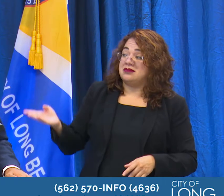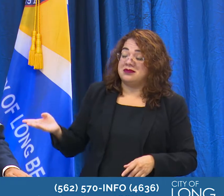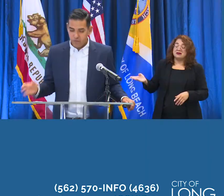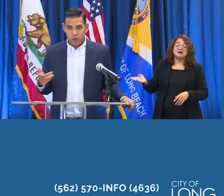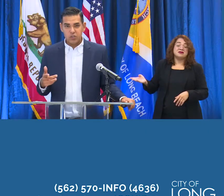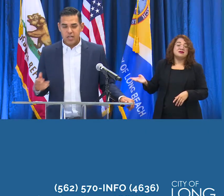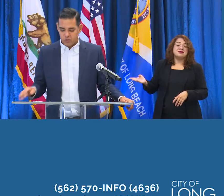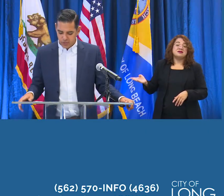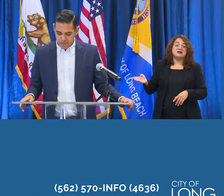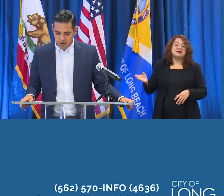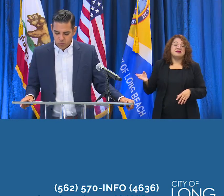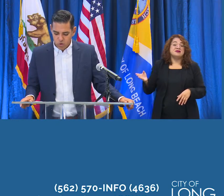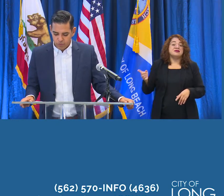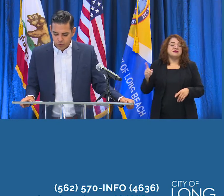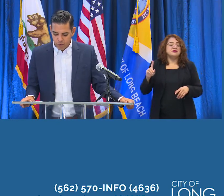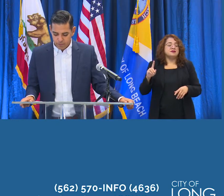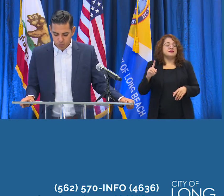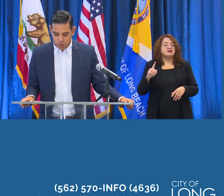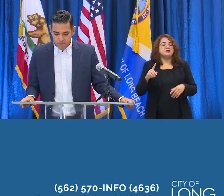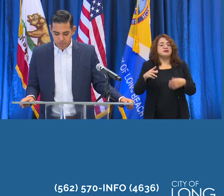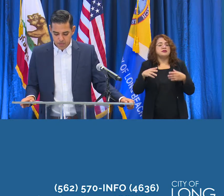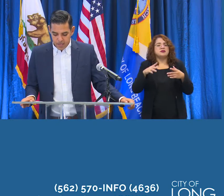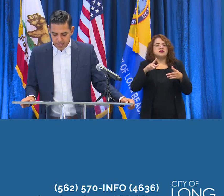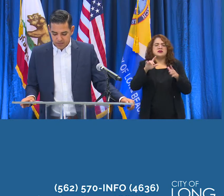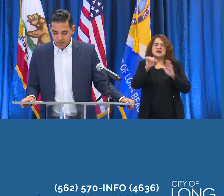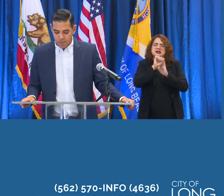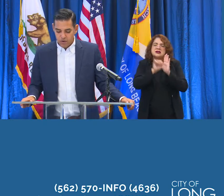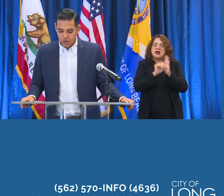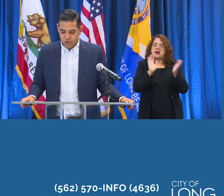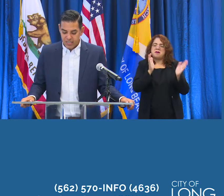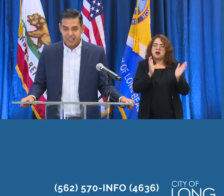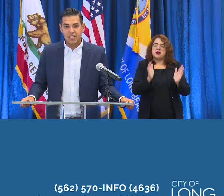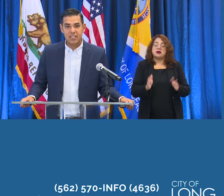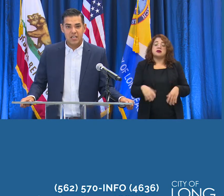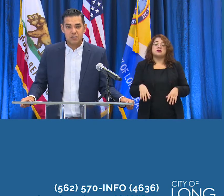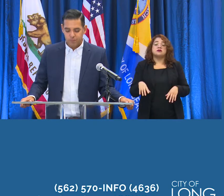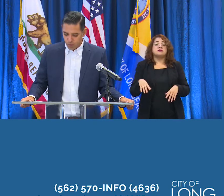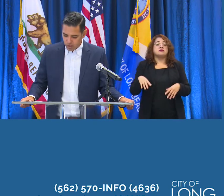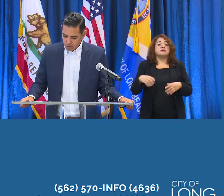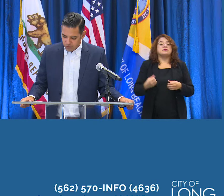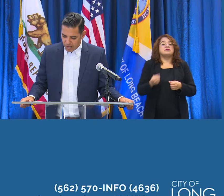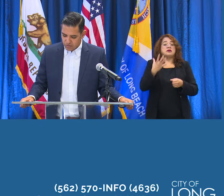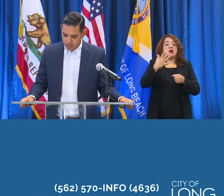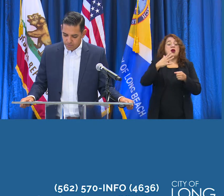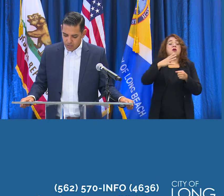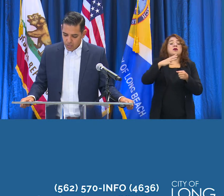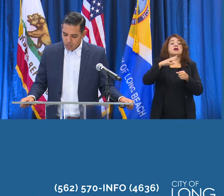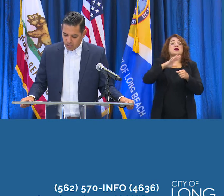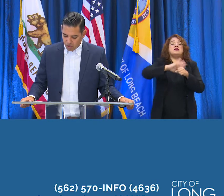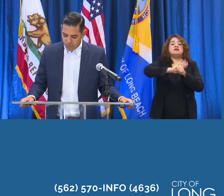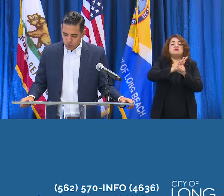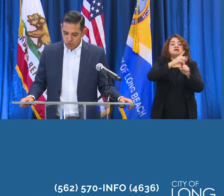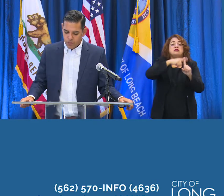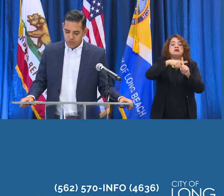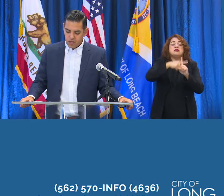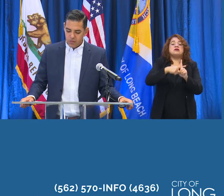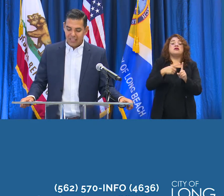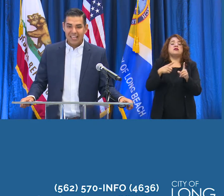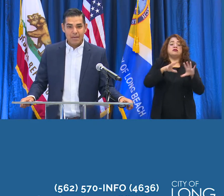The first slide you see up here is one we've shared before. It's the number of COVID-19 cases per 100,000. Long Beach is represented in the light